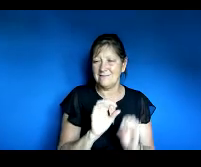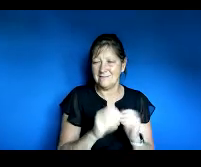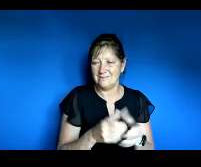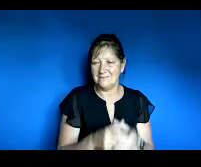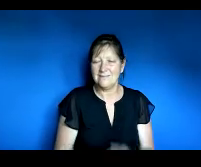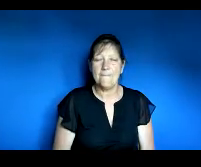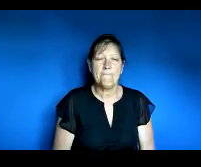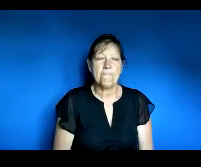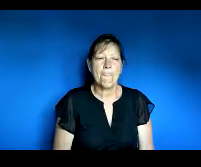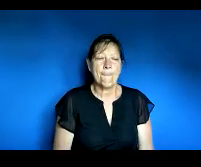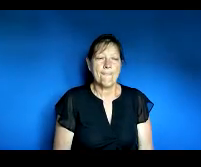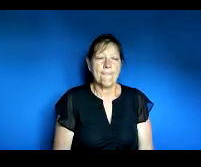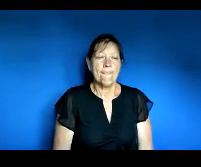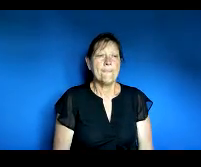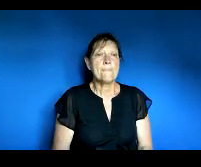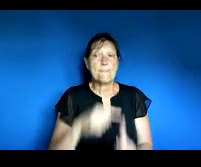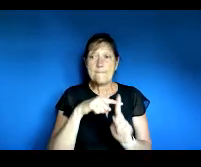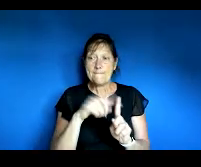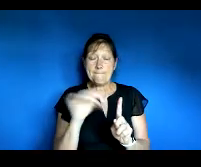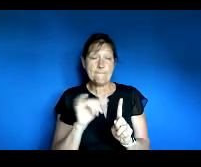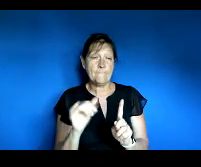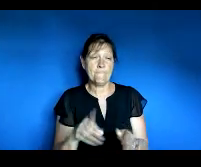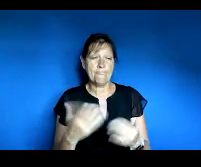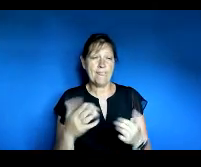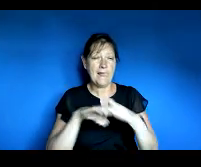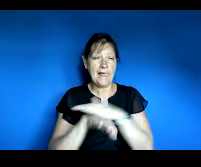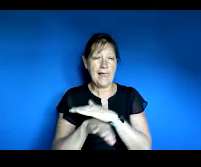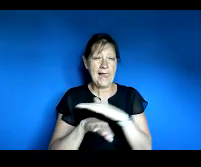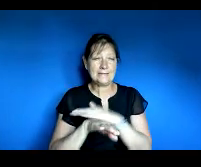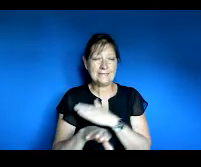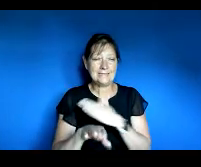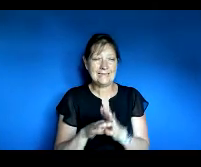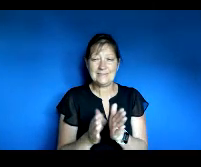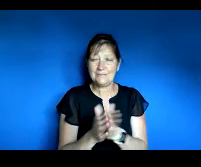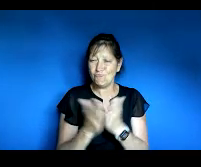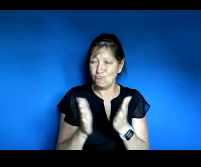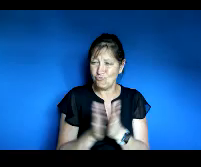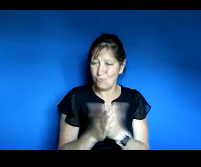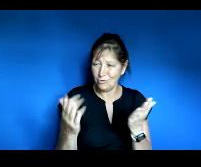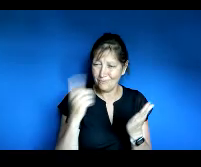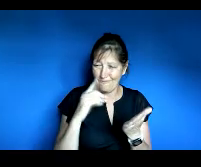We also provide accessible formatted texts for students. So a lot of students